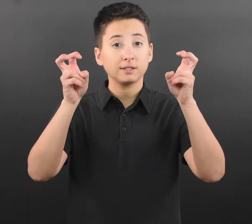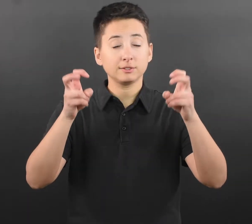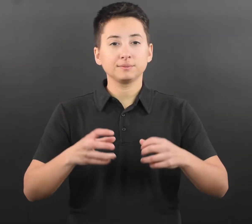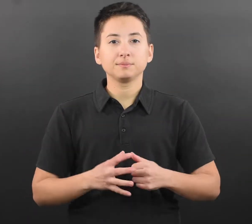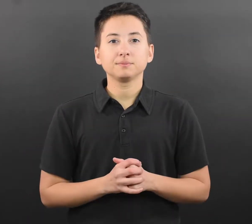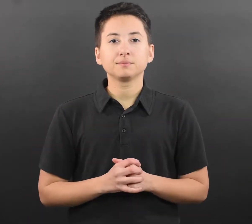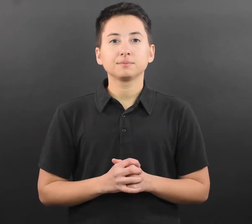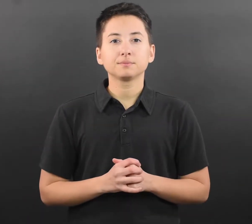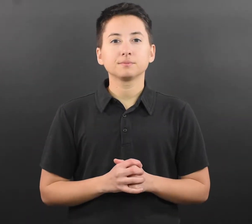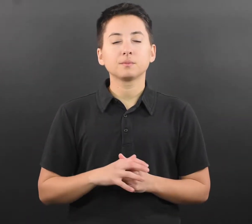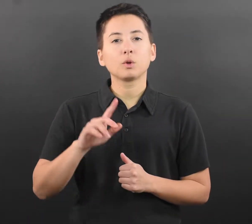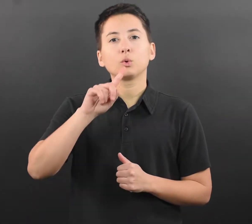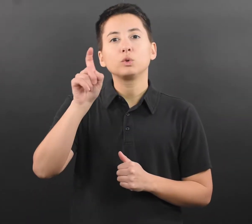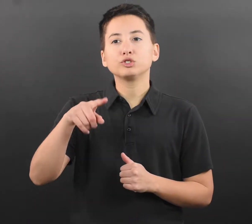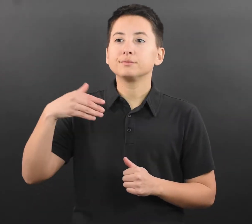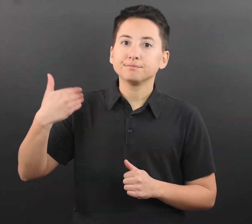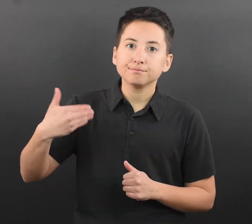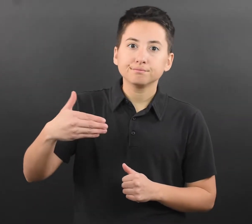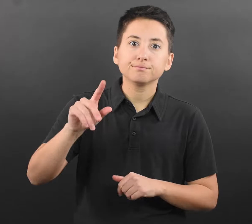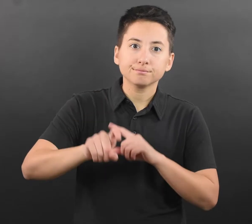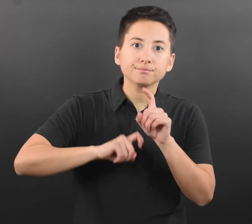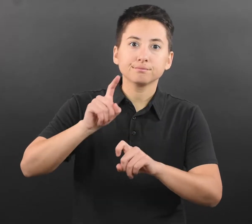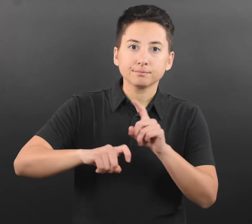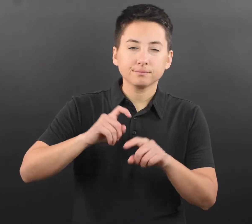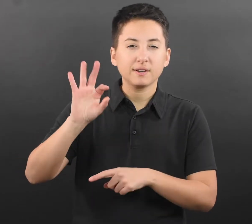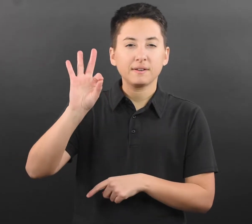Frequently Asked Questions: COVID-19 and Schools